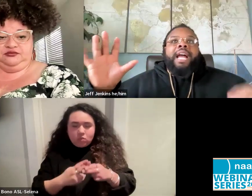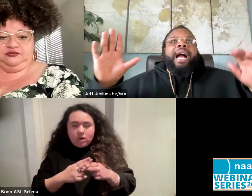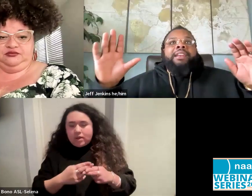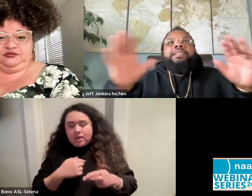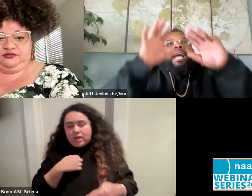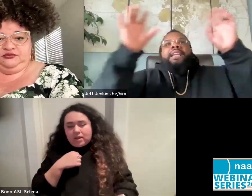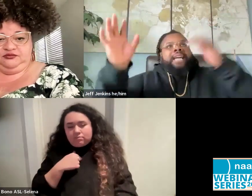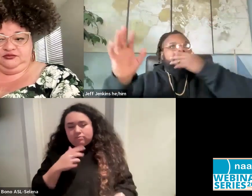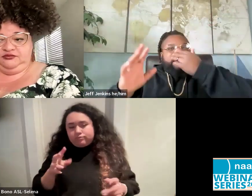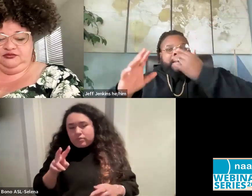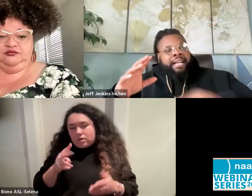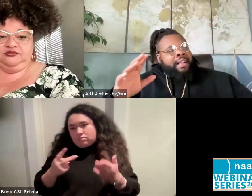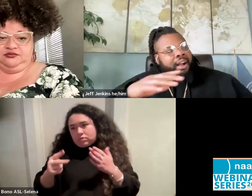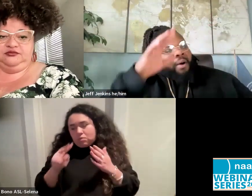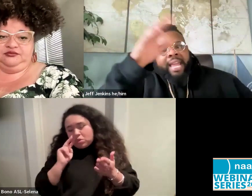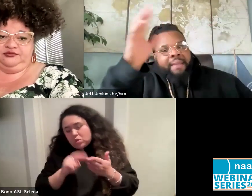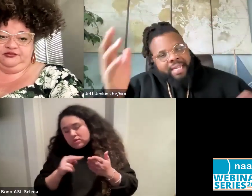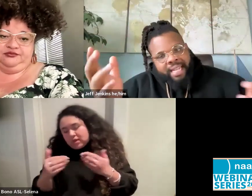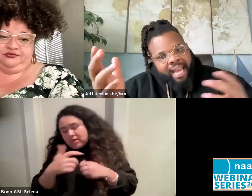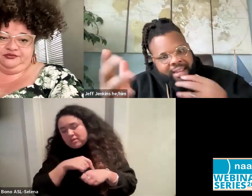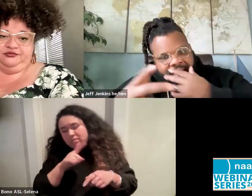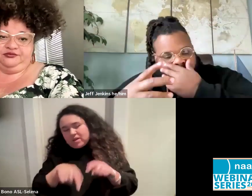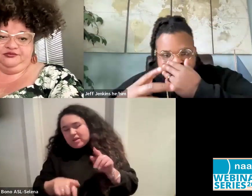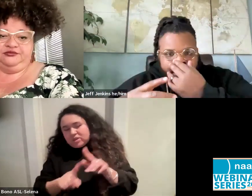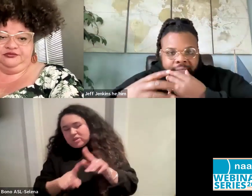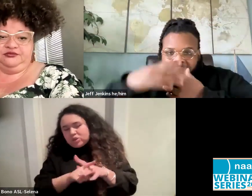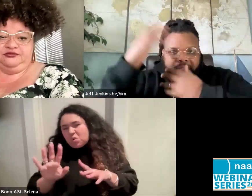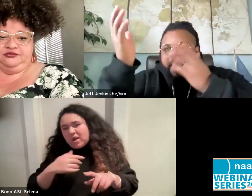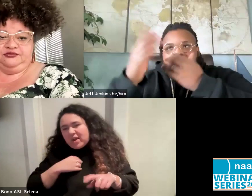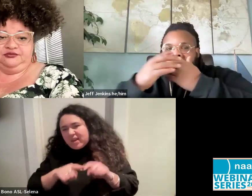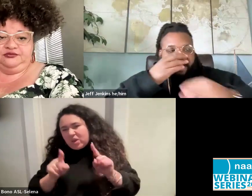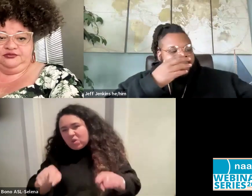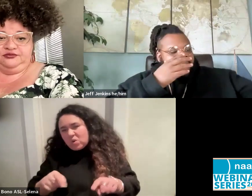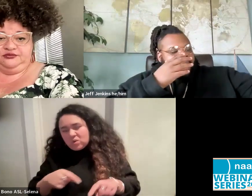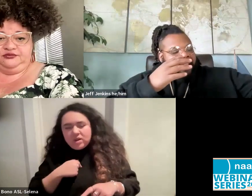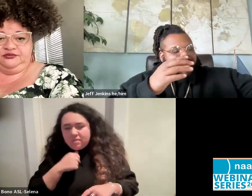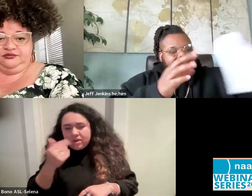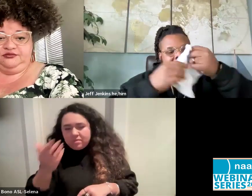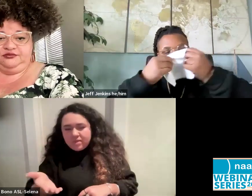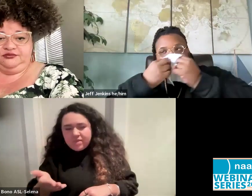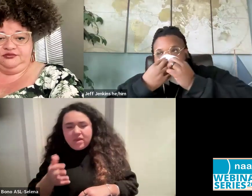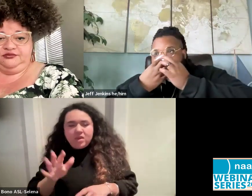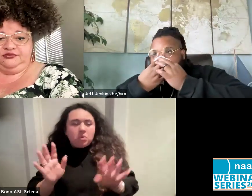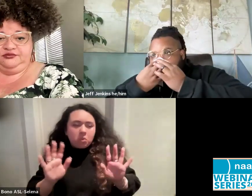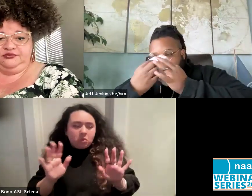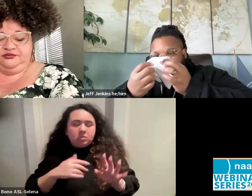Like I looked ahead of time to be like, I can't make it to that. You know, like, I won't be there, try to be and blah, blah, blah.